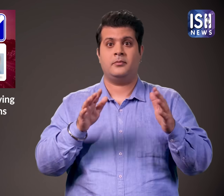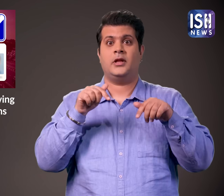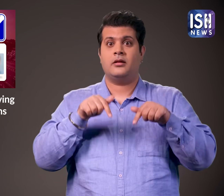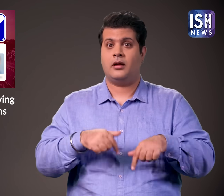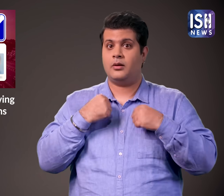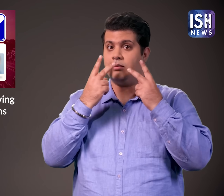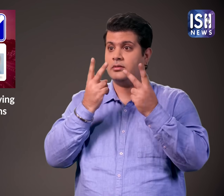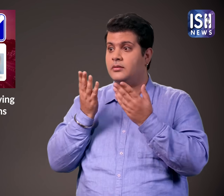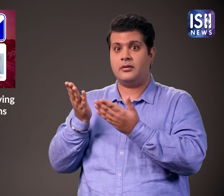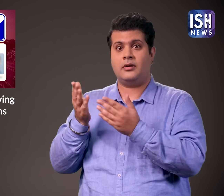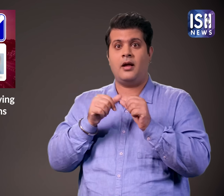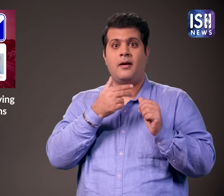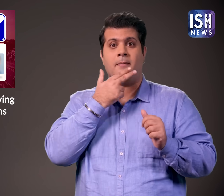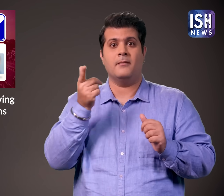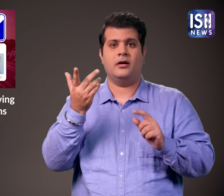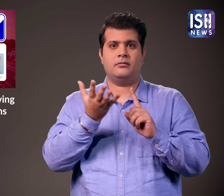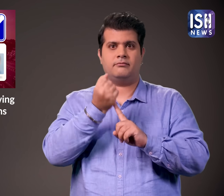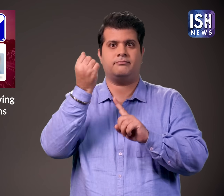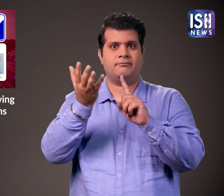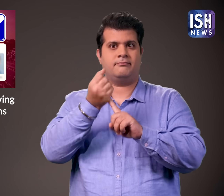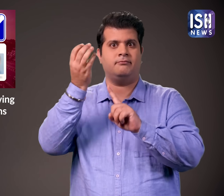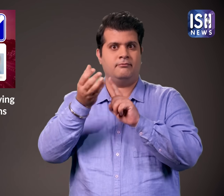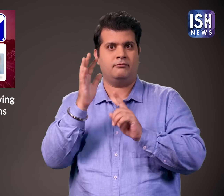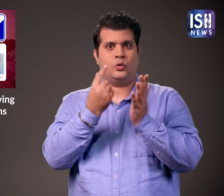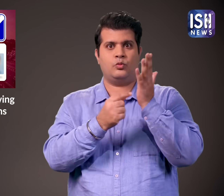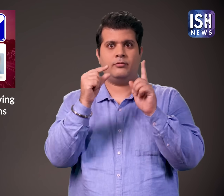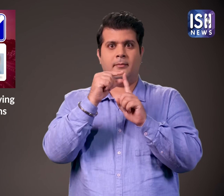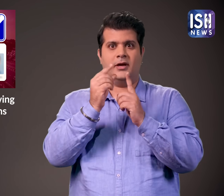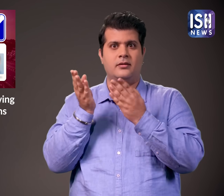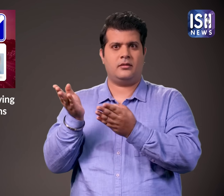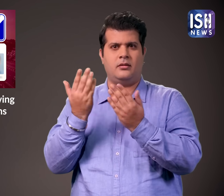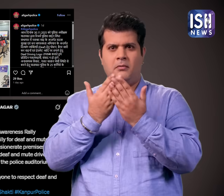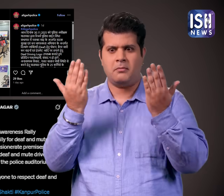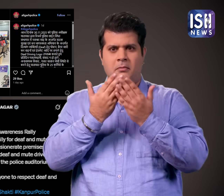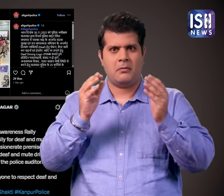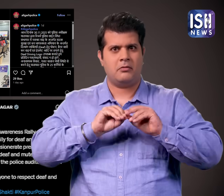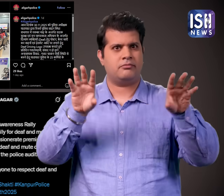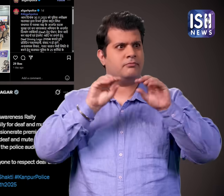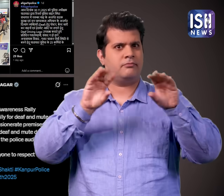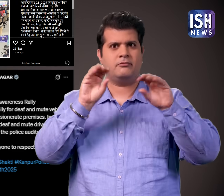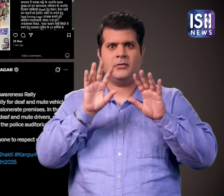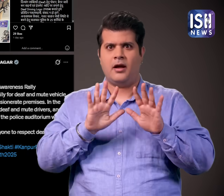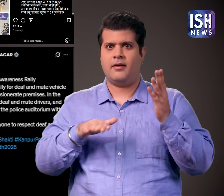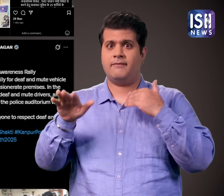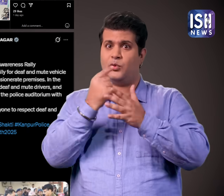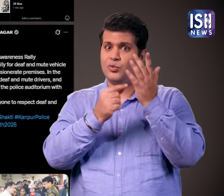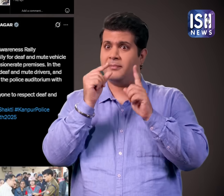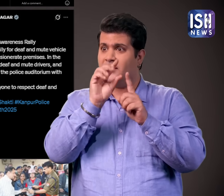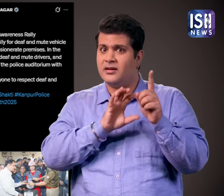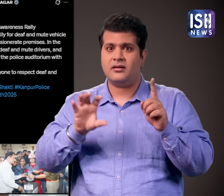Now, Aman have achieved success and is all over in newspapers of UP.